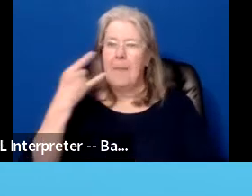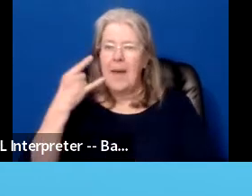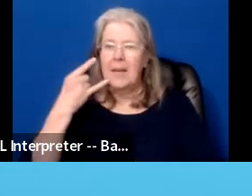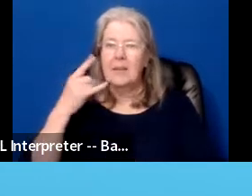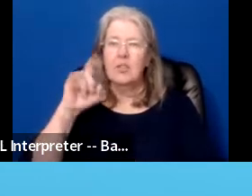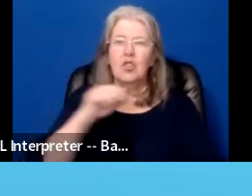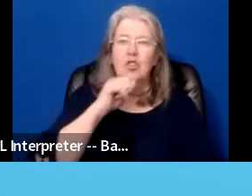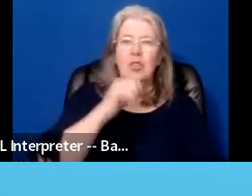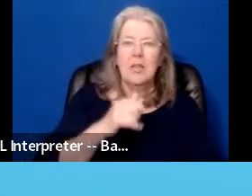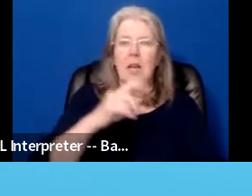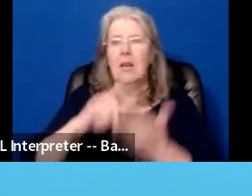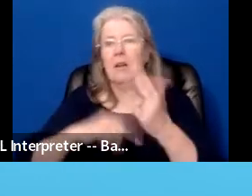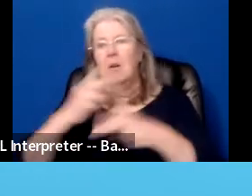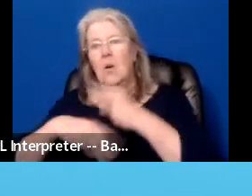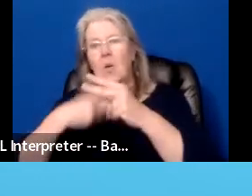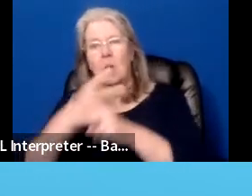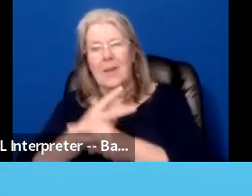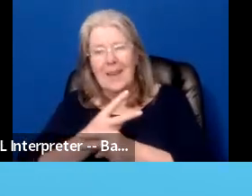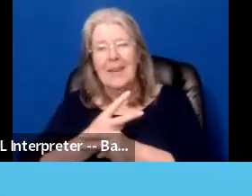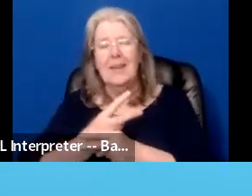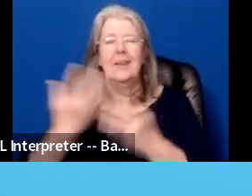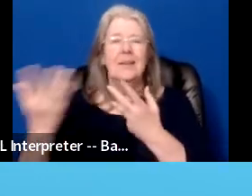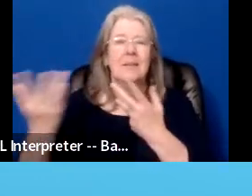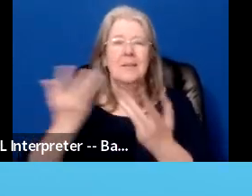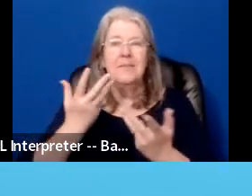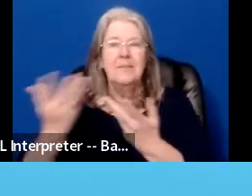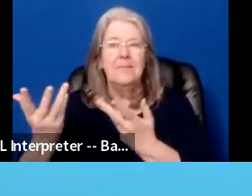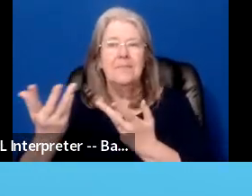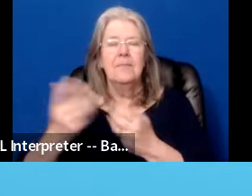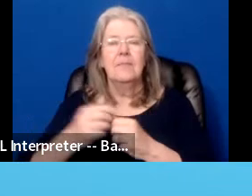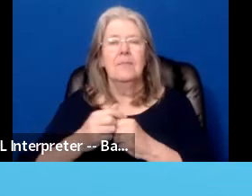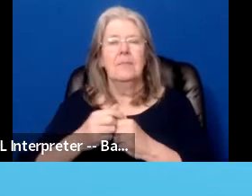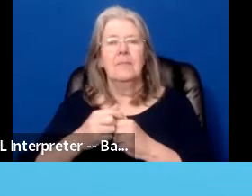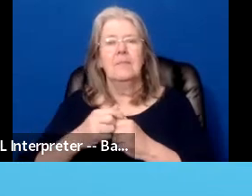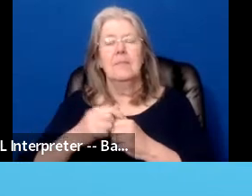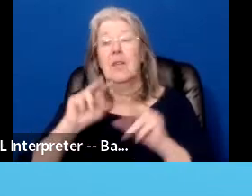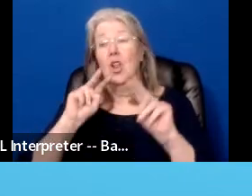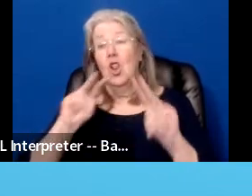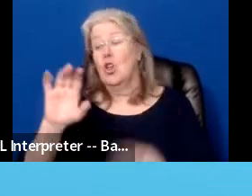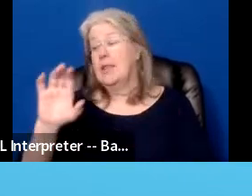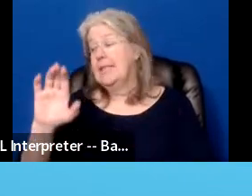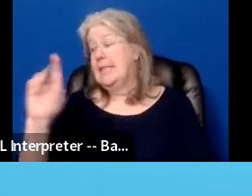What type of mass should I wear. Right now, if you look on the CDC website, most of the